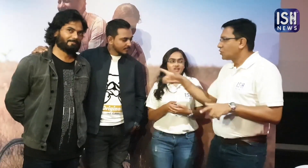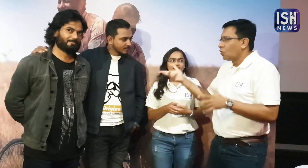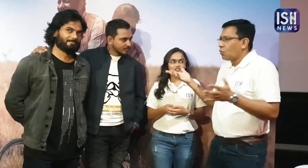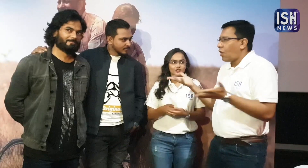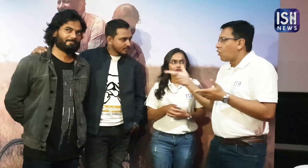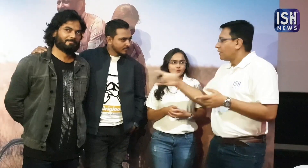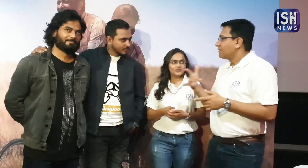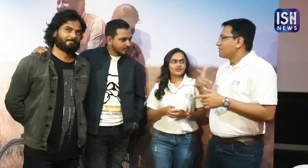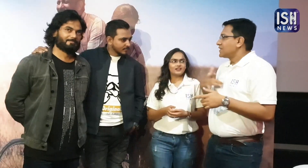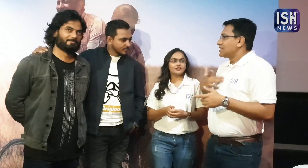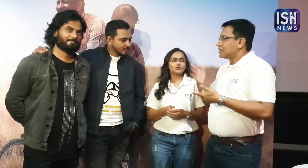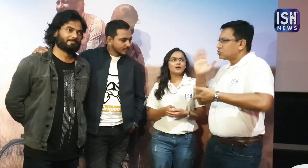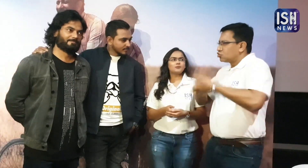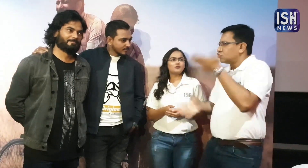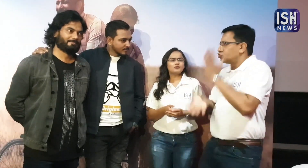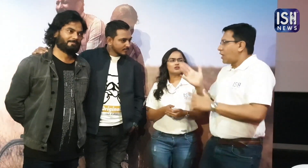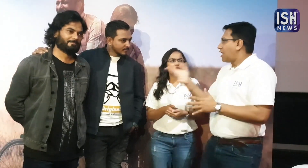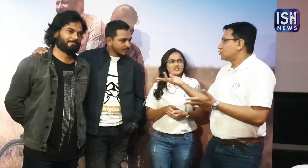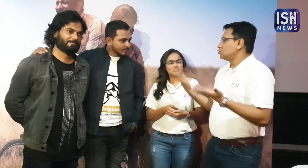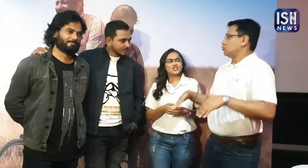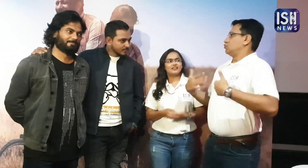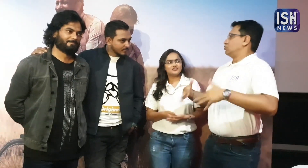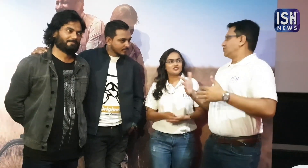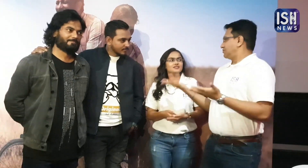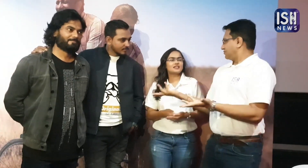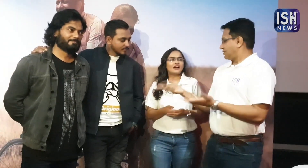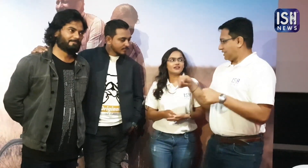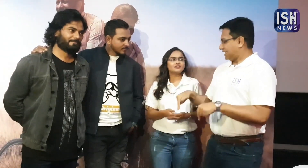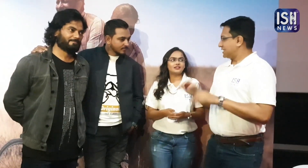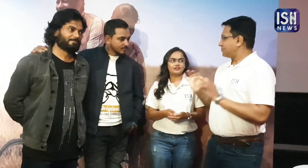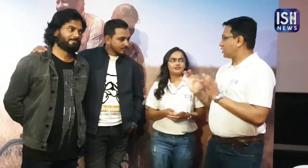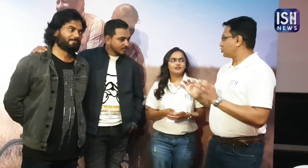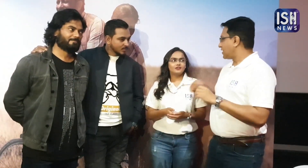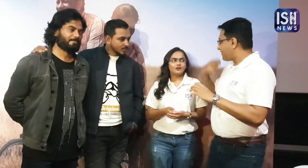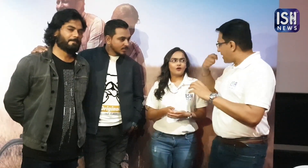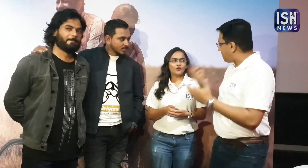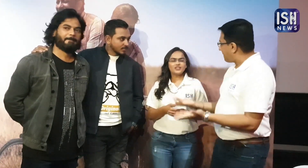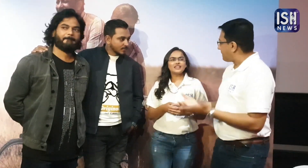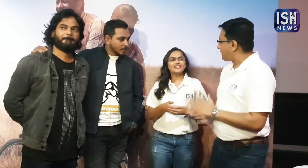What chalenges did you face during the shoot and what is special about the film?